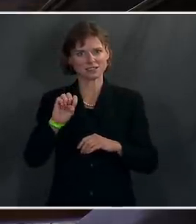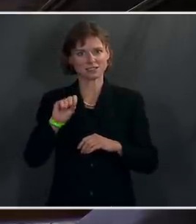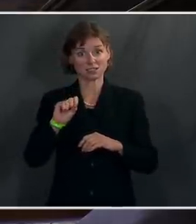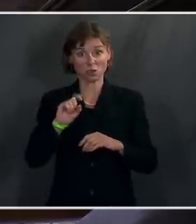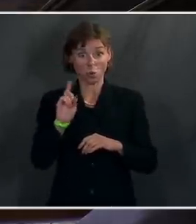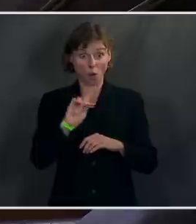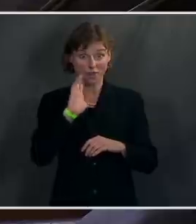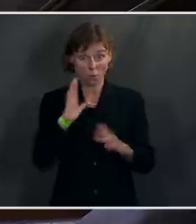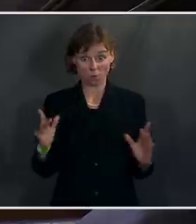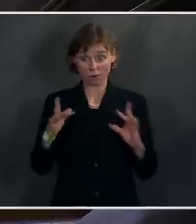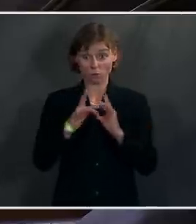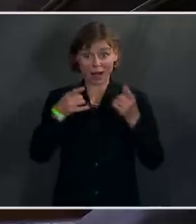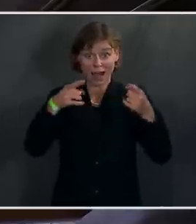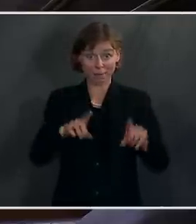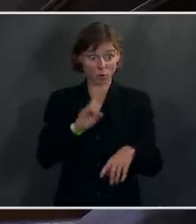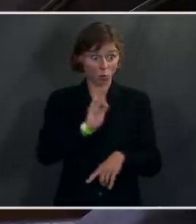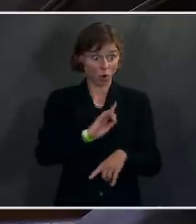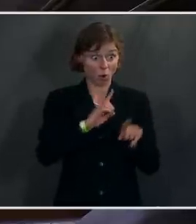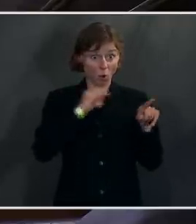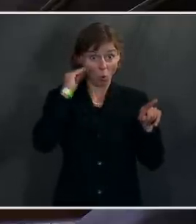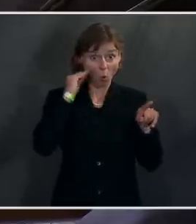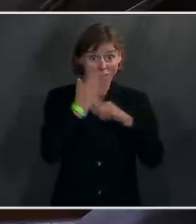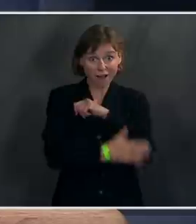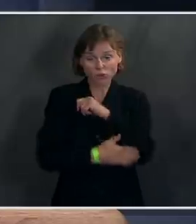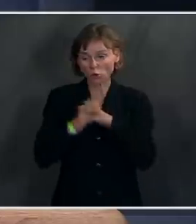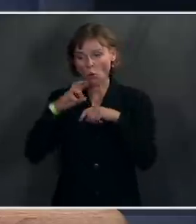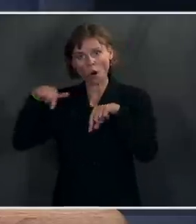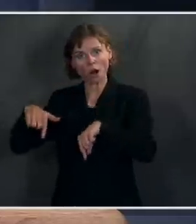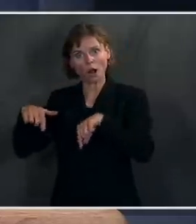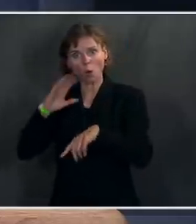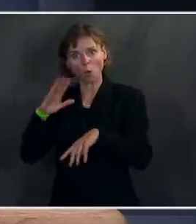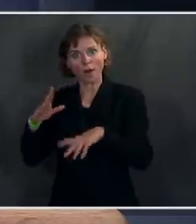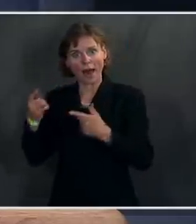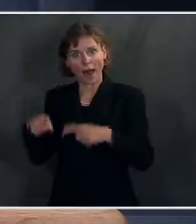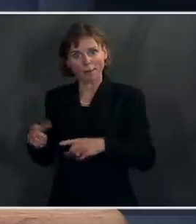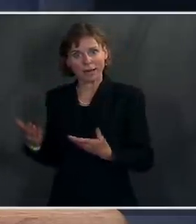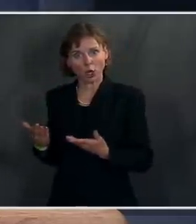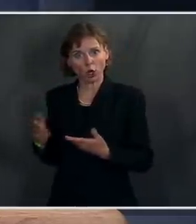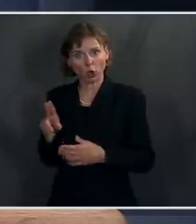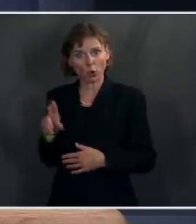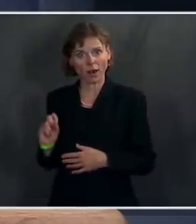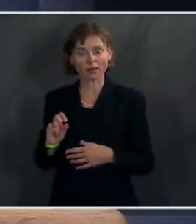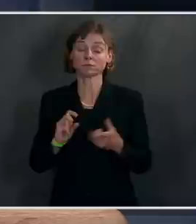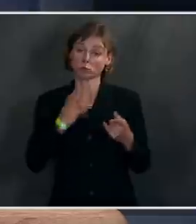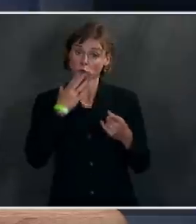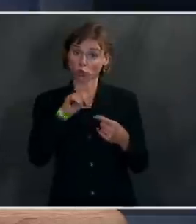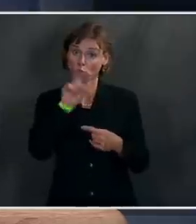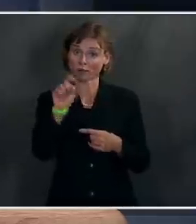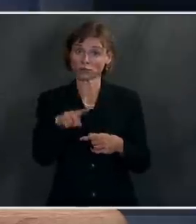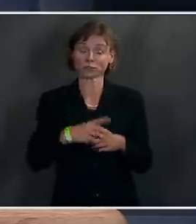or if they will be allowed to stay here. Ms. Psaki: It's a great question, Katie, and some of that is what Secretary Mayorkas,